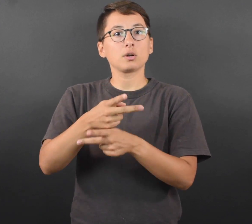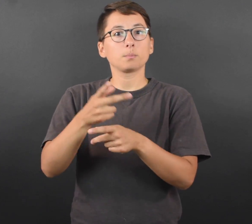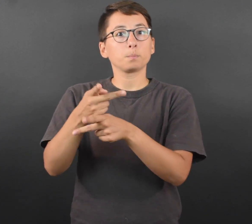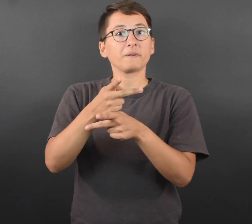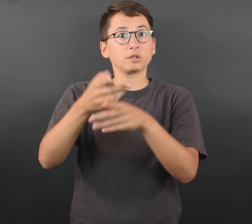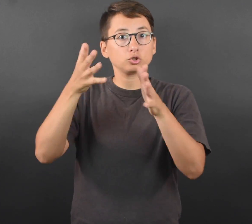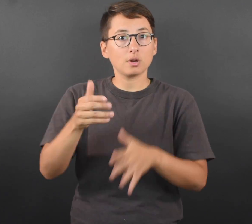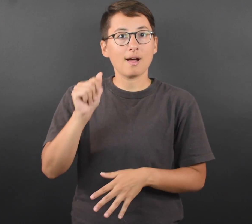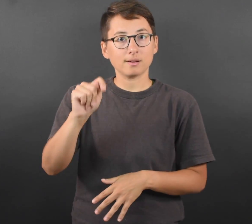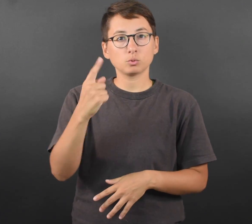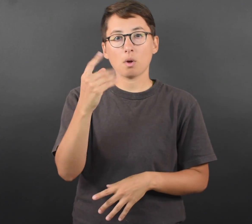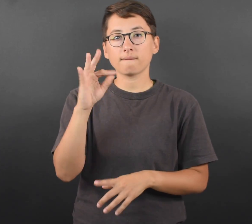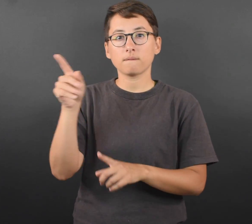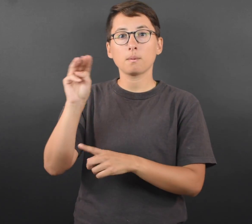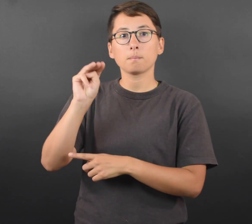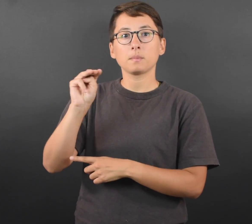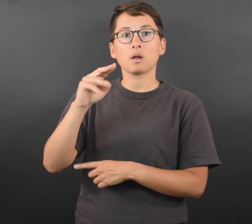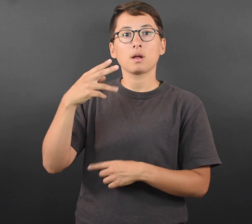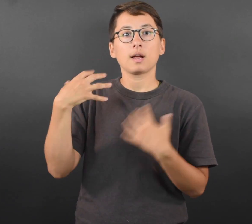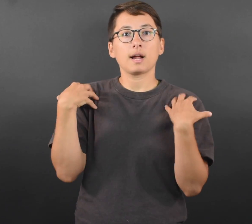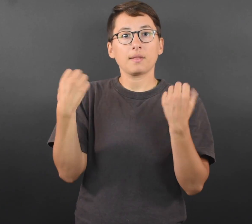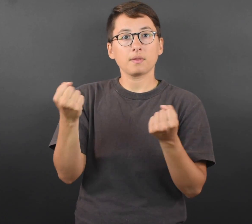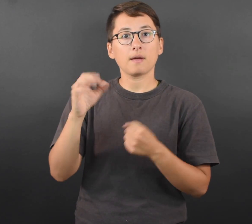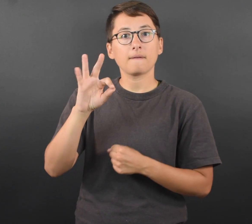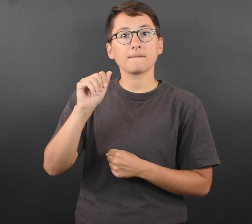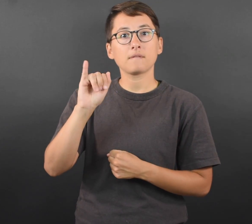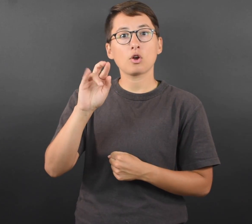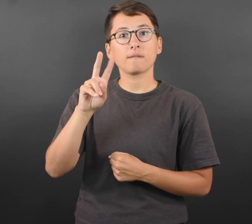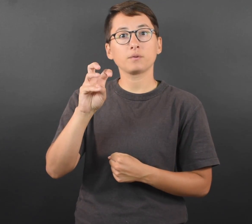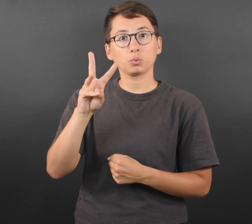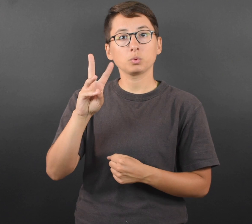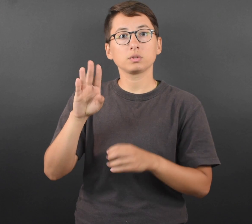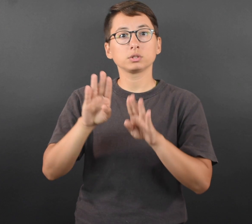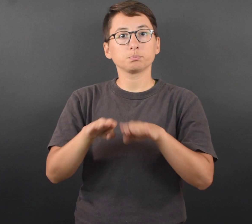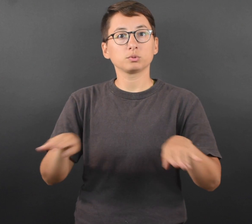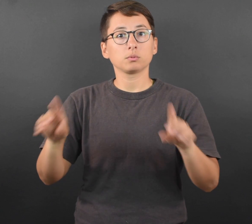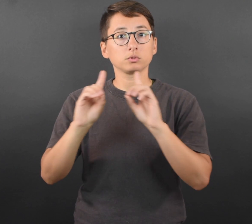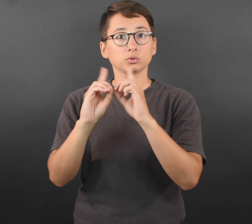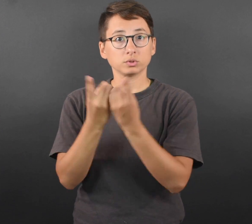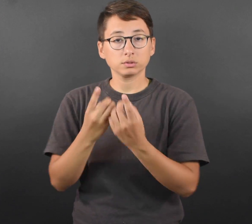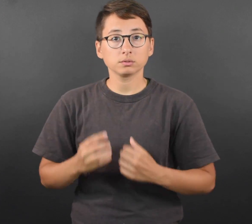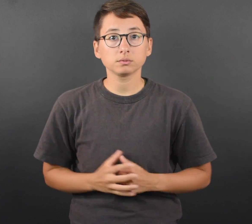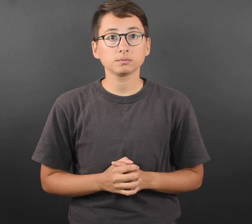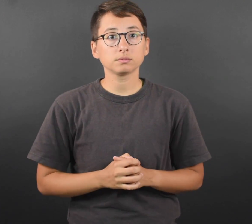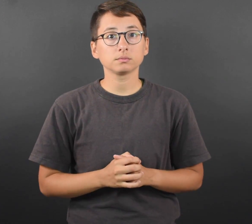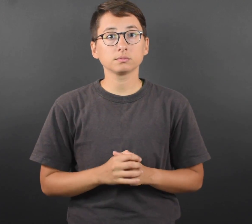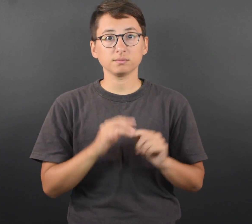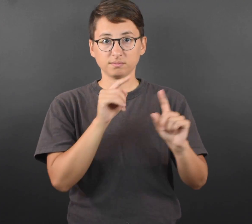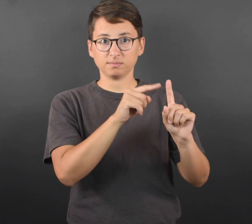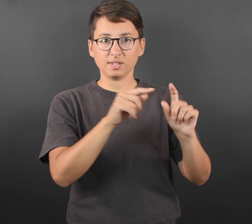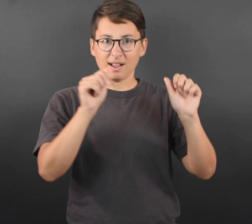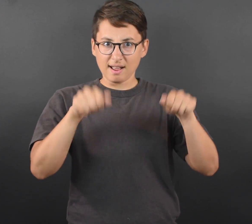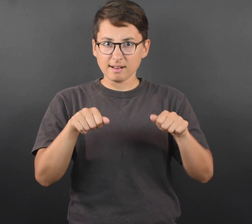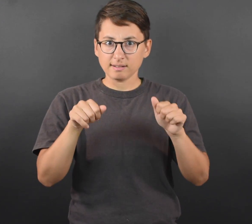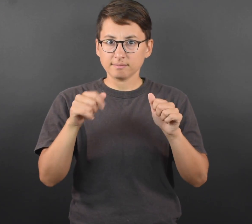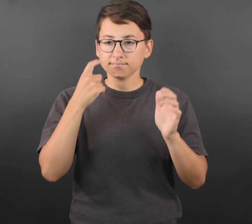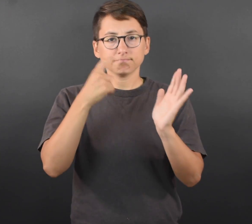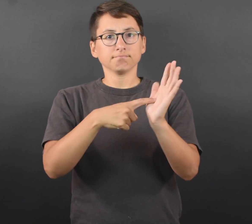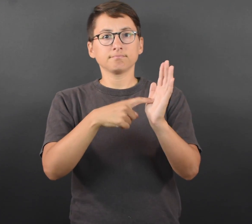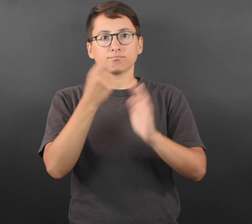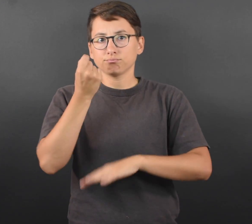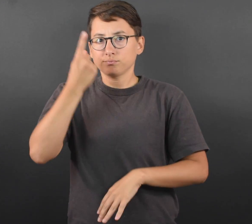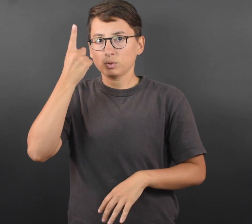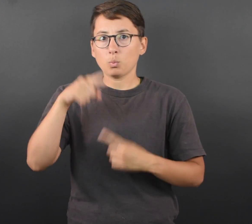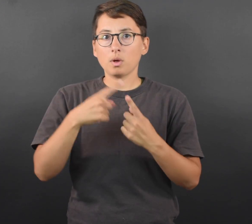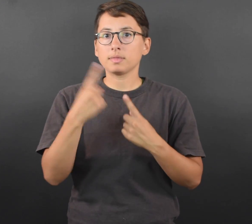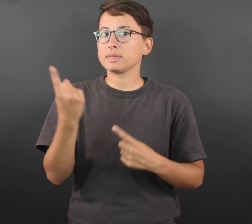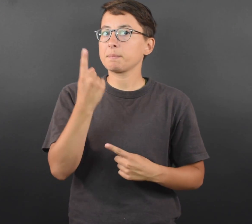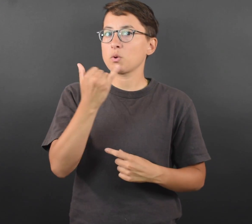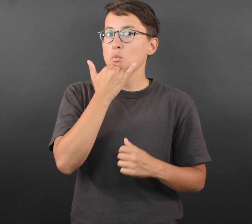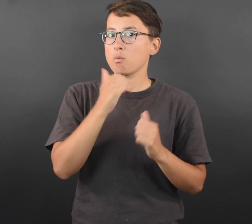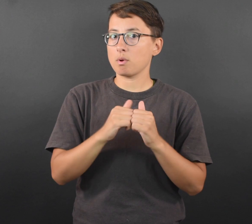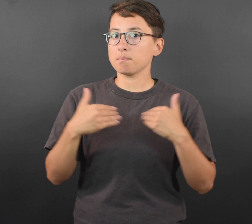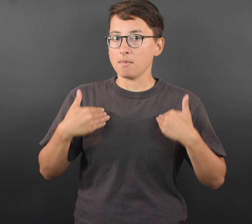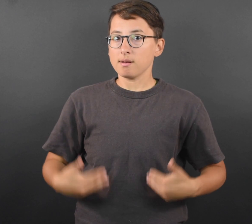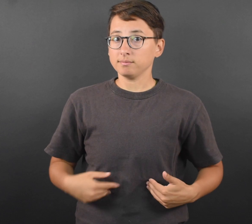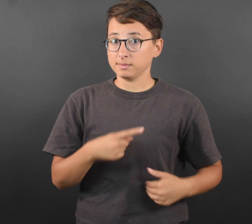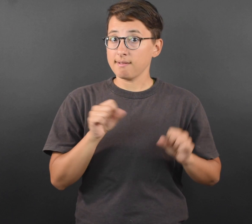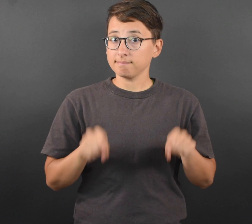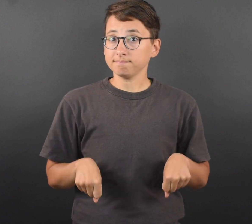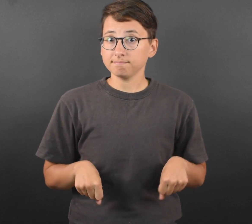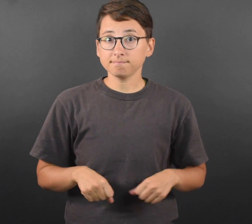Rieffer is uniquely qualified to identify and understand when something is wrong with her body.